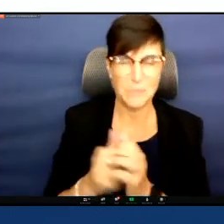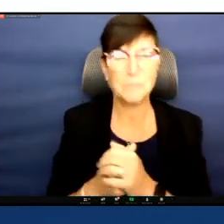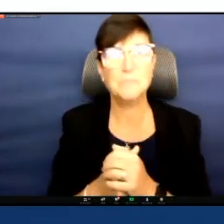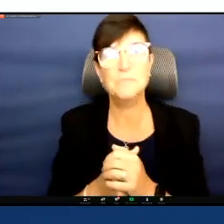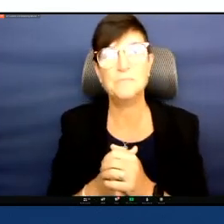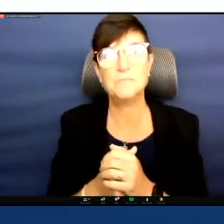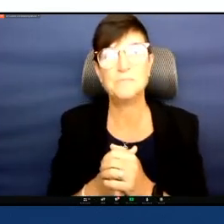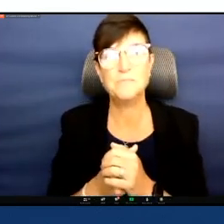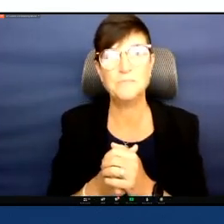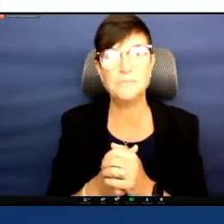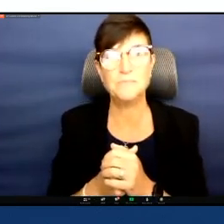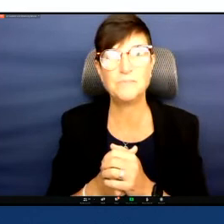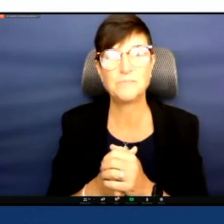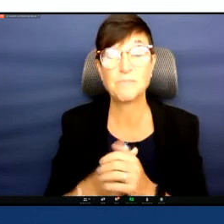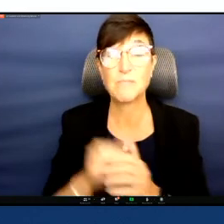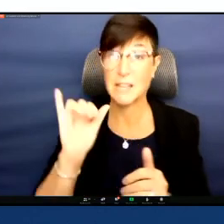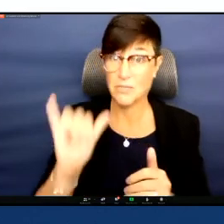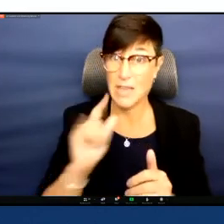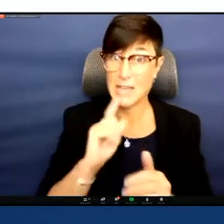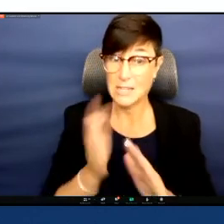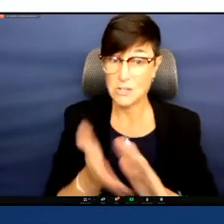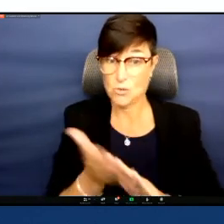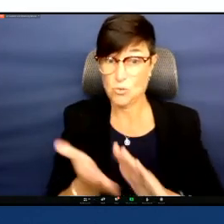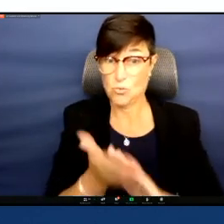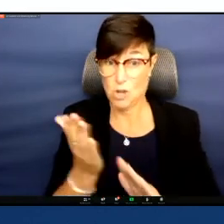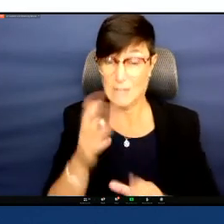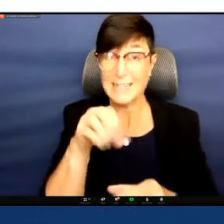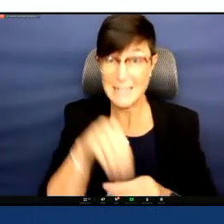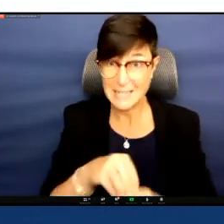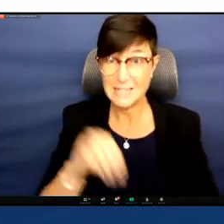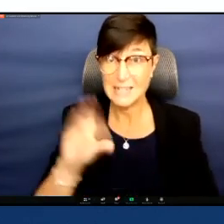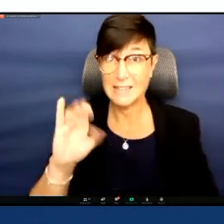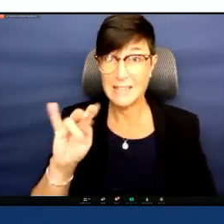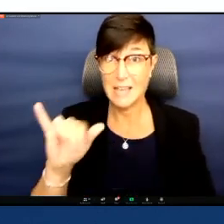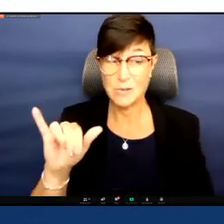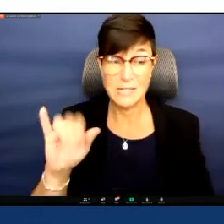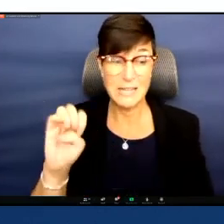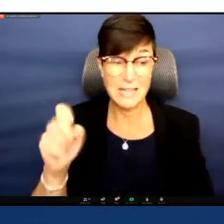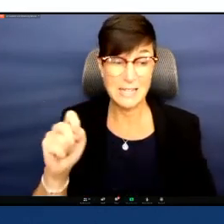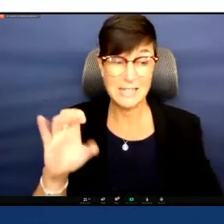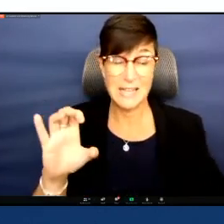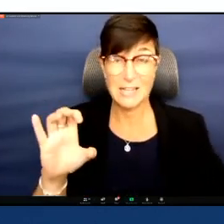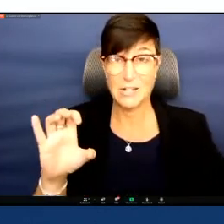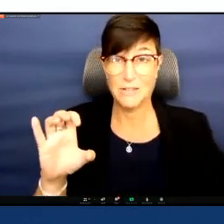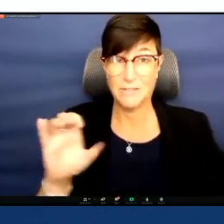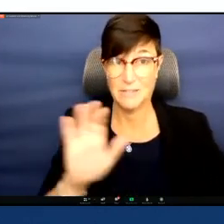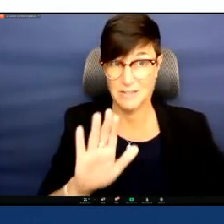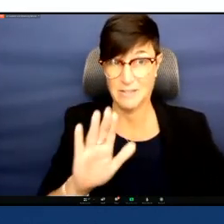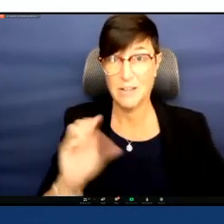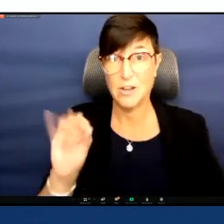centrally in the Office of the County Executive. The Office of Budget and Debt Management, which I oversee,